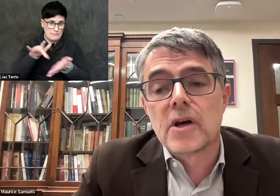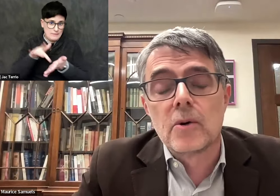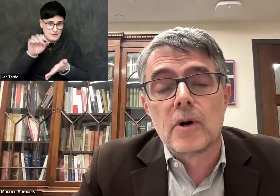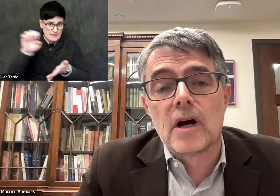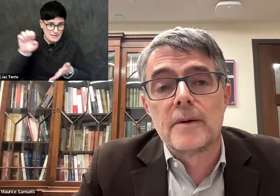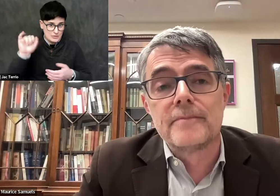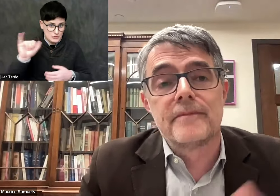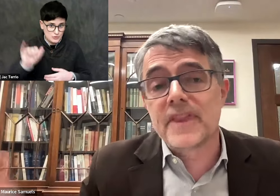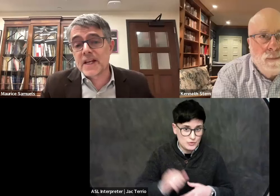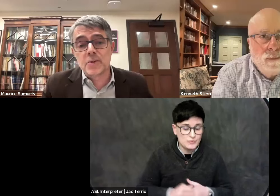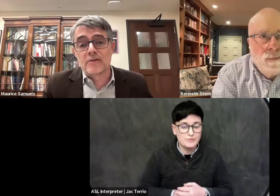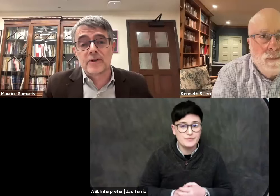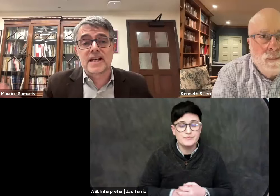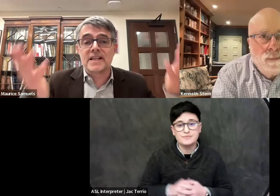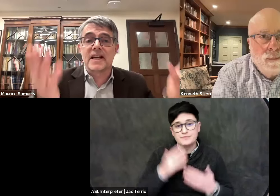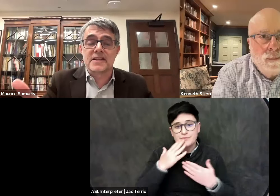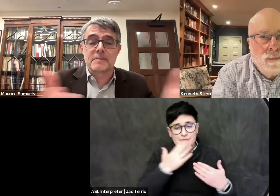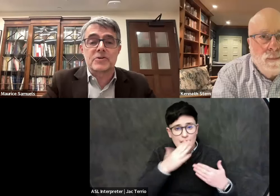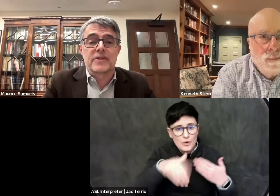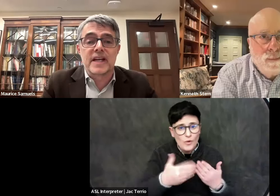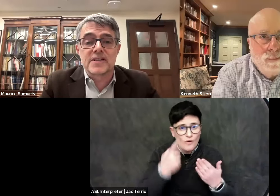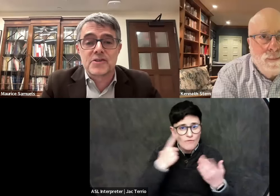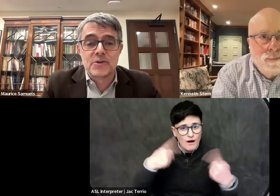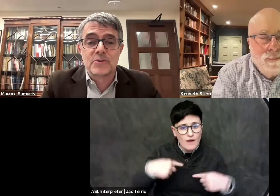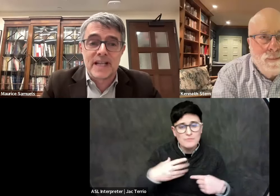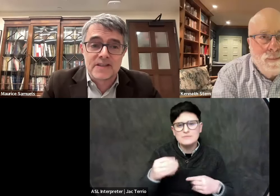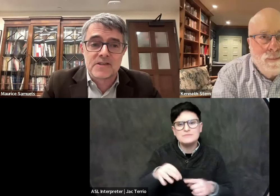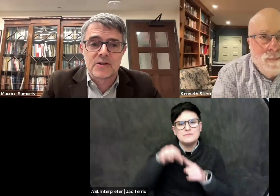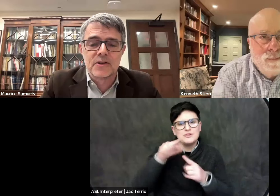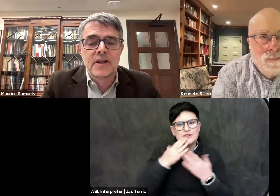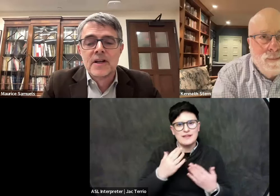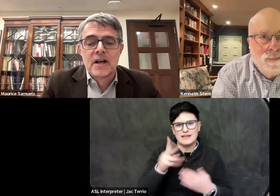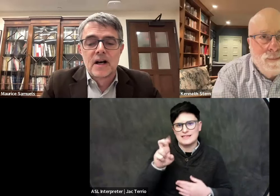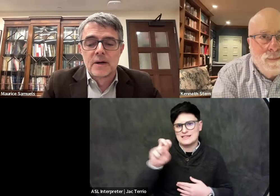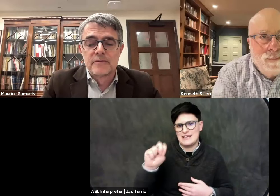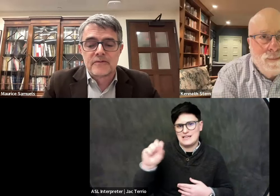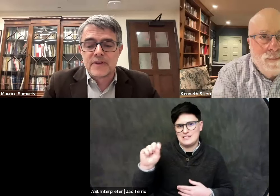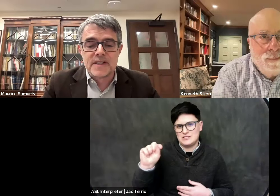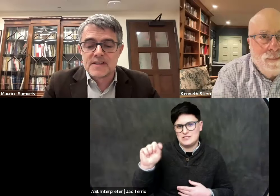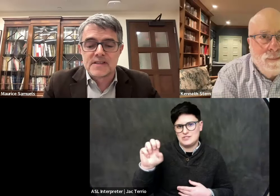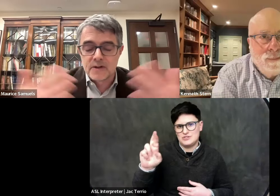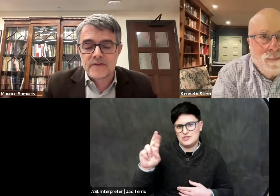So thank you all for attending. And a special thanks to Ken Stern for these, you know,